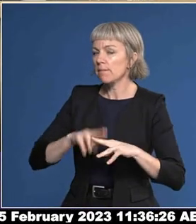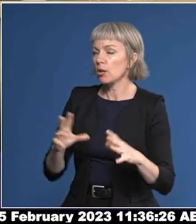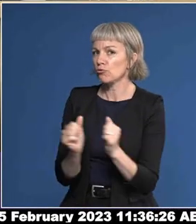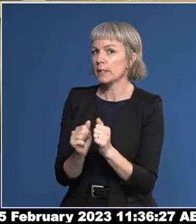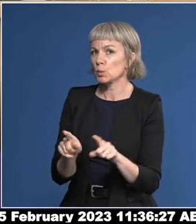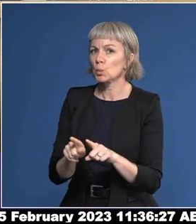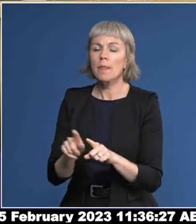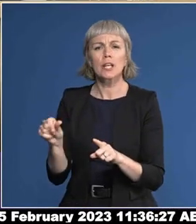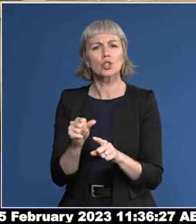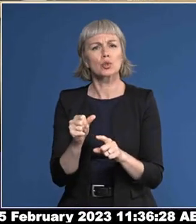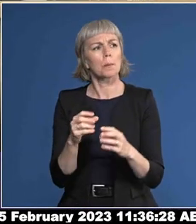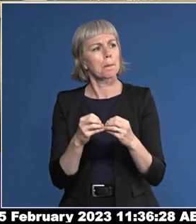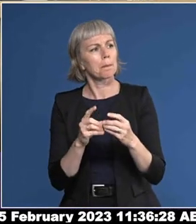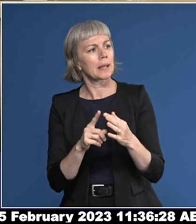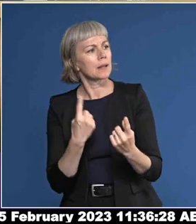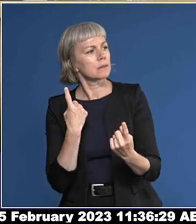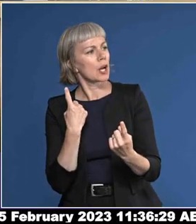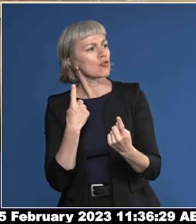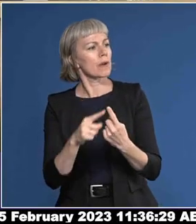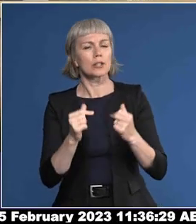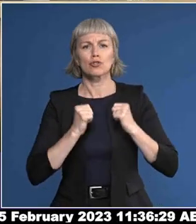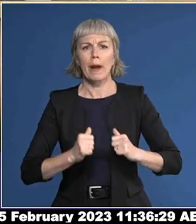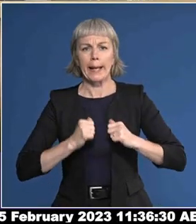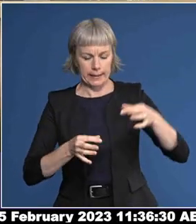was discussed in yesterday's panel, a career pathway, and this will be part of the